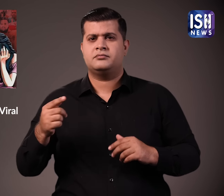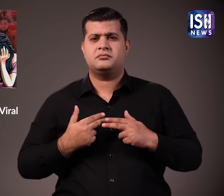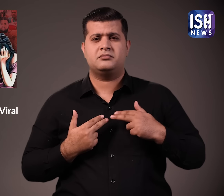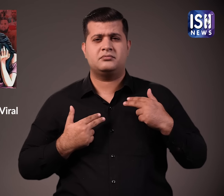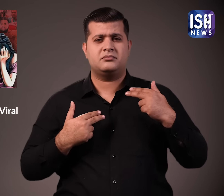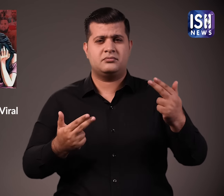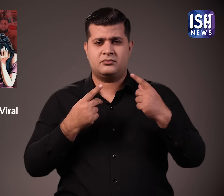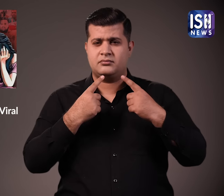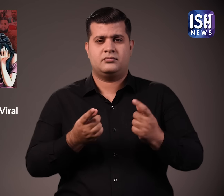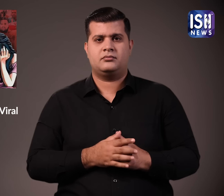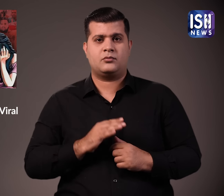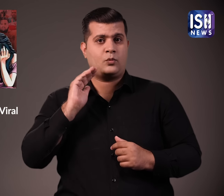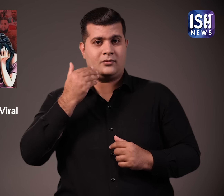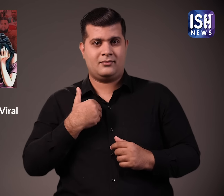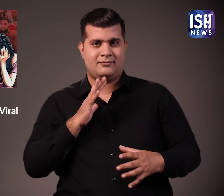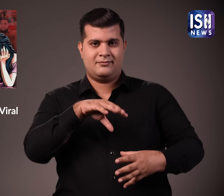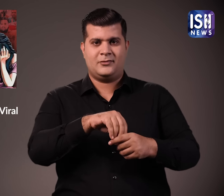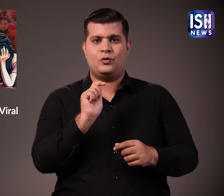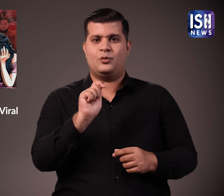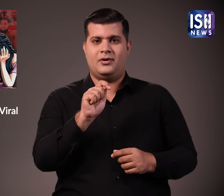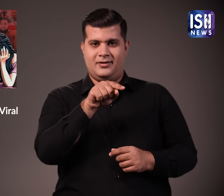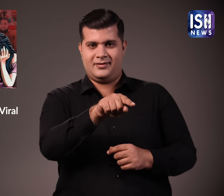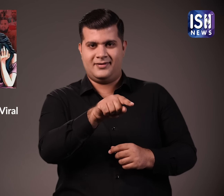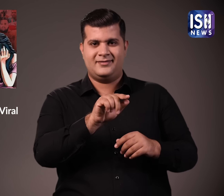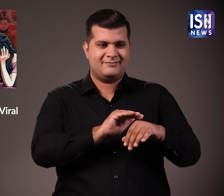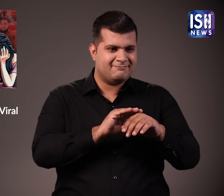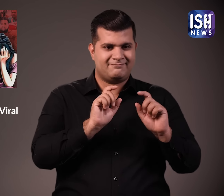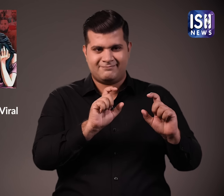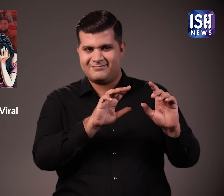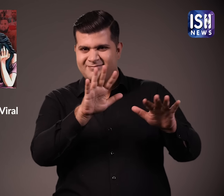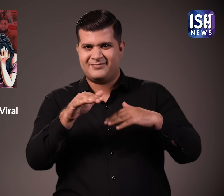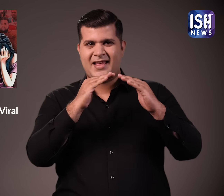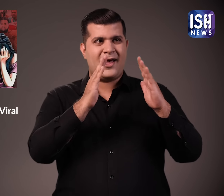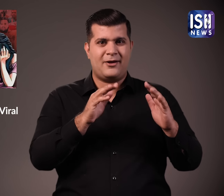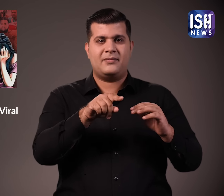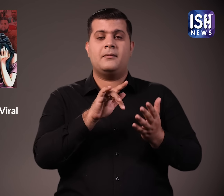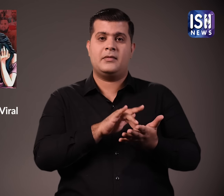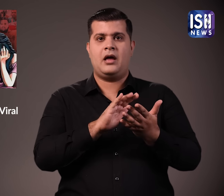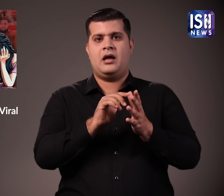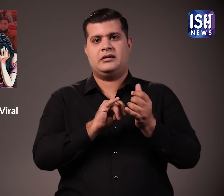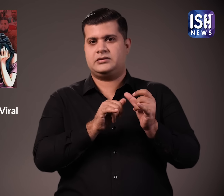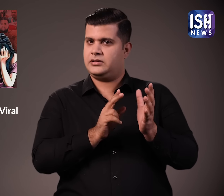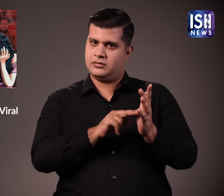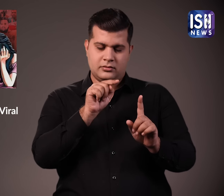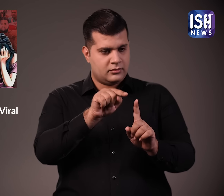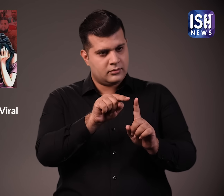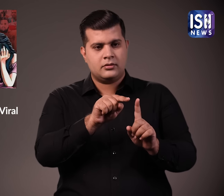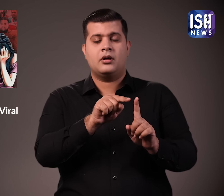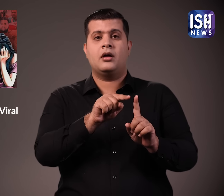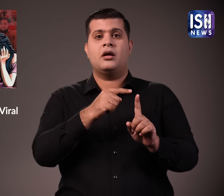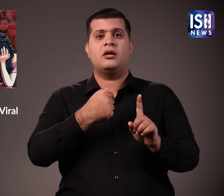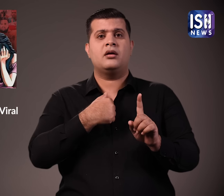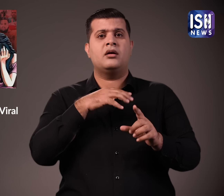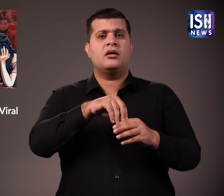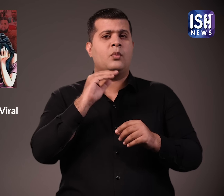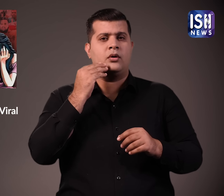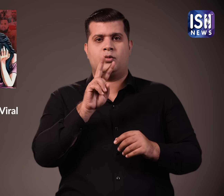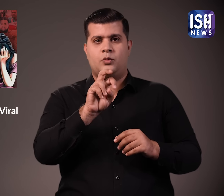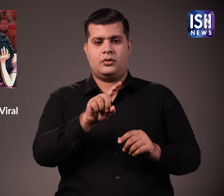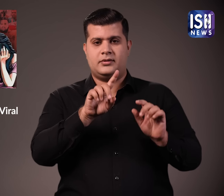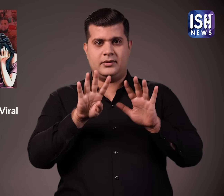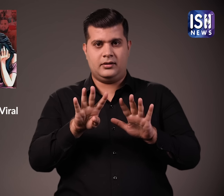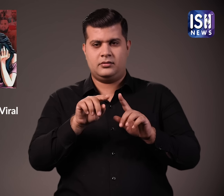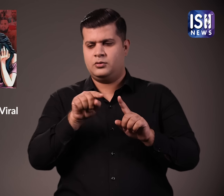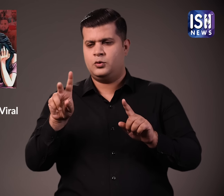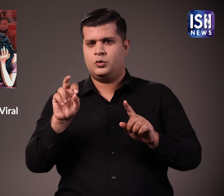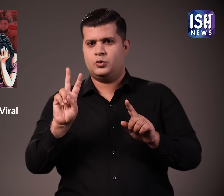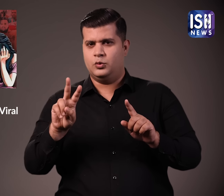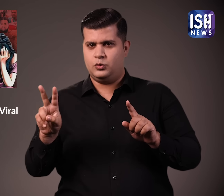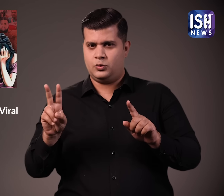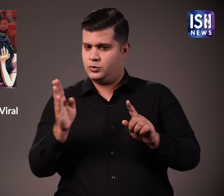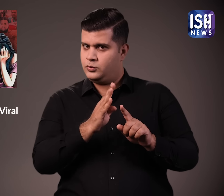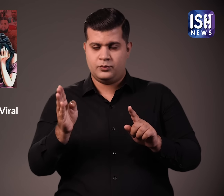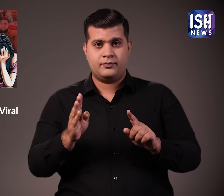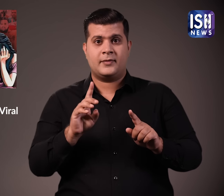The woman told the police that she was working as a house help at the family's Hassan home. Between 2019 and 2022,